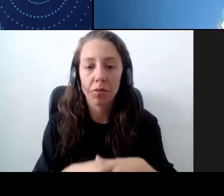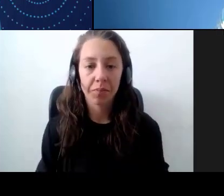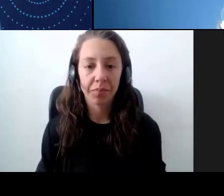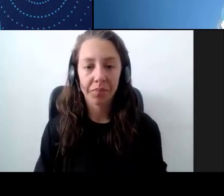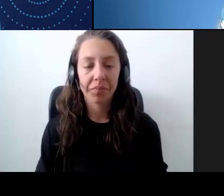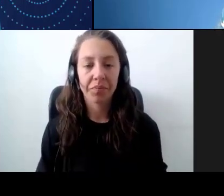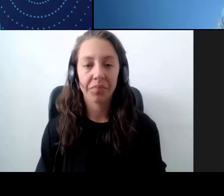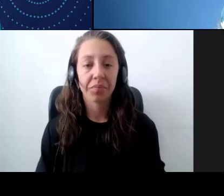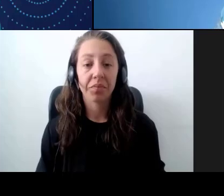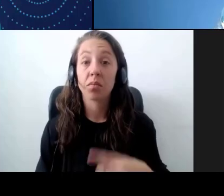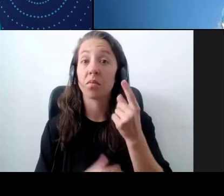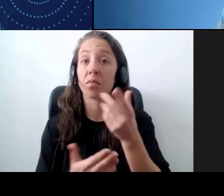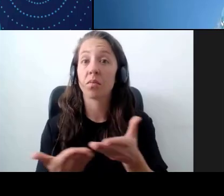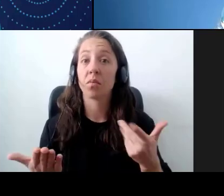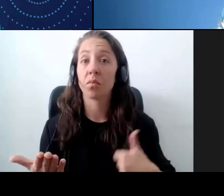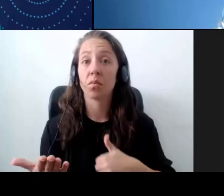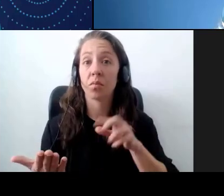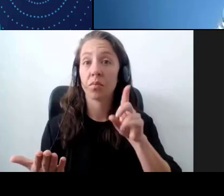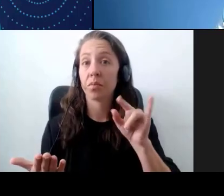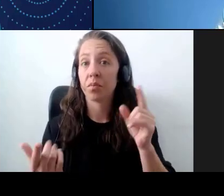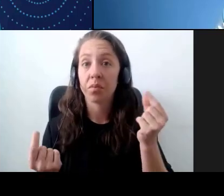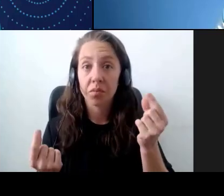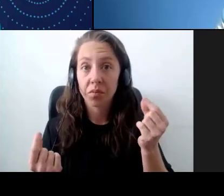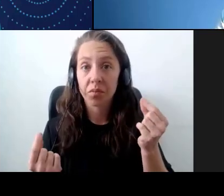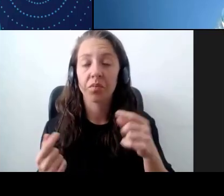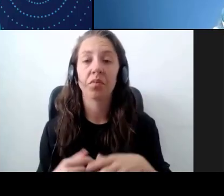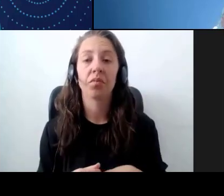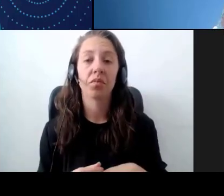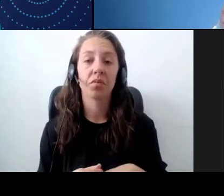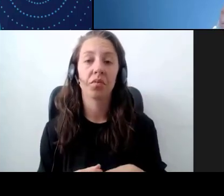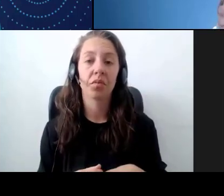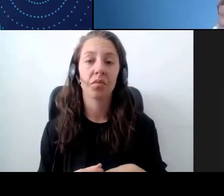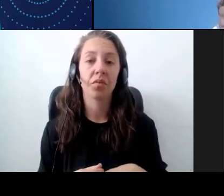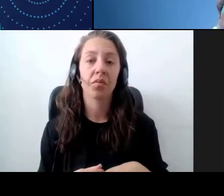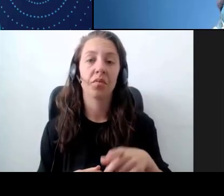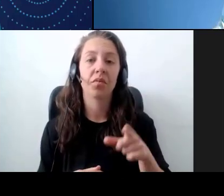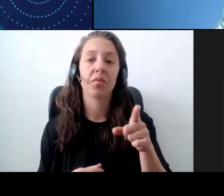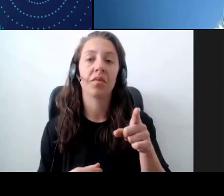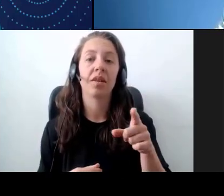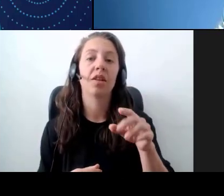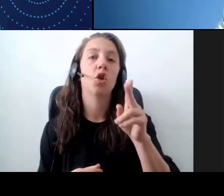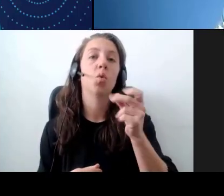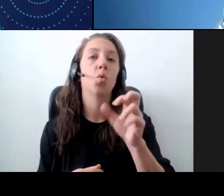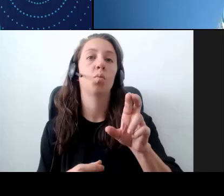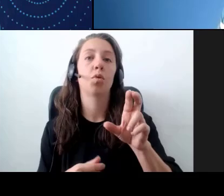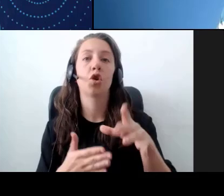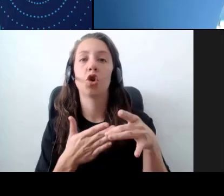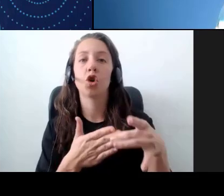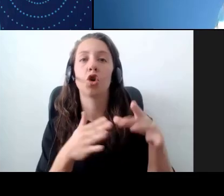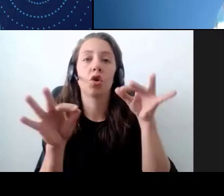You know, one of the things that we've done to do that is to issue what we're calling this Uber guide notice. That's a notice that gives the community